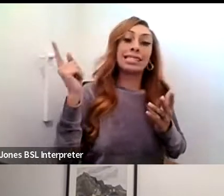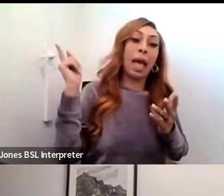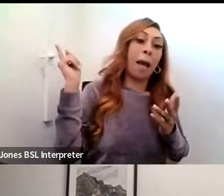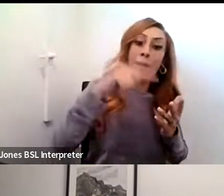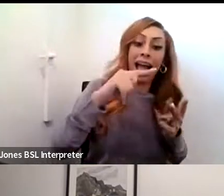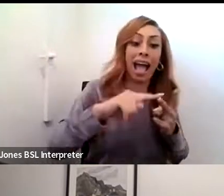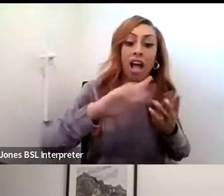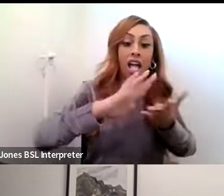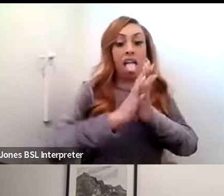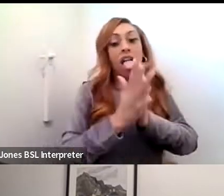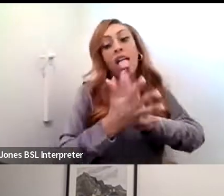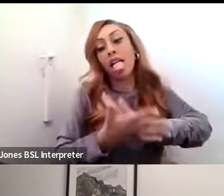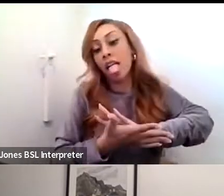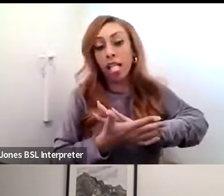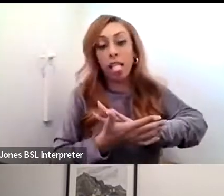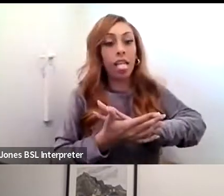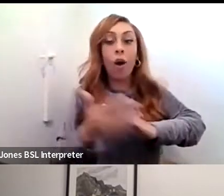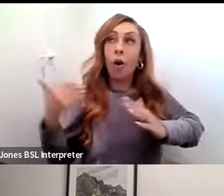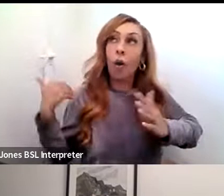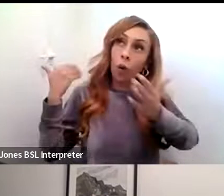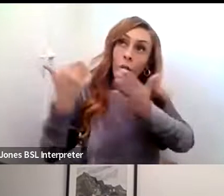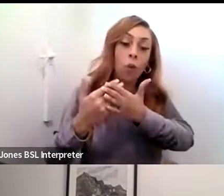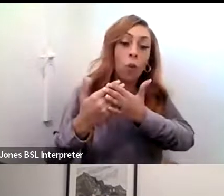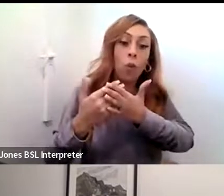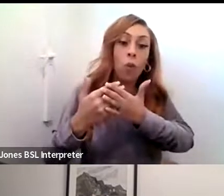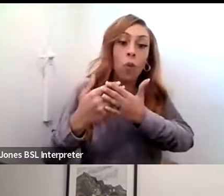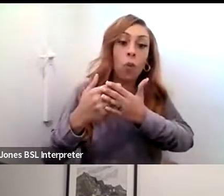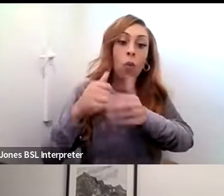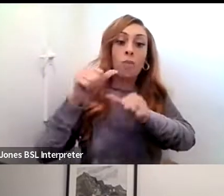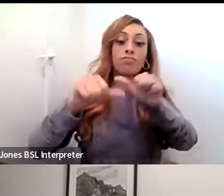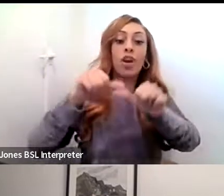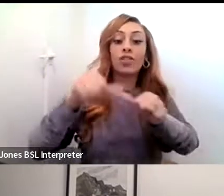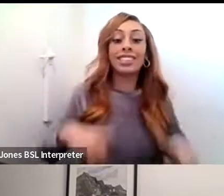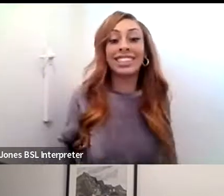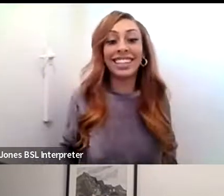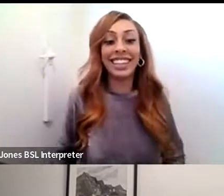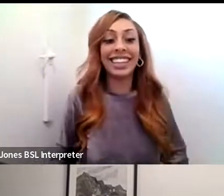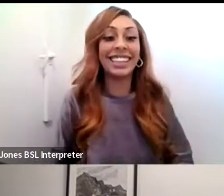embryonic progress we have made over the past two years. Sorry, I started to clamber on to my soap box there! I'll step back.